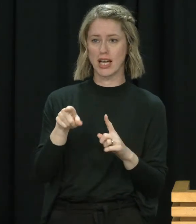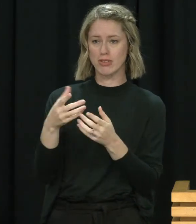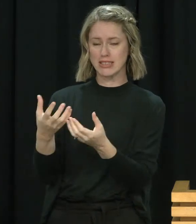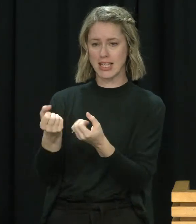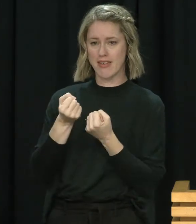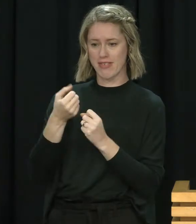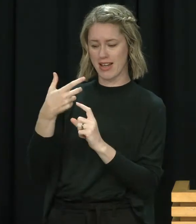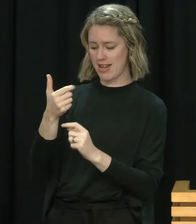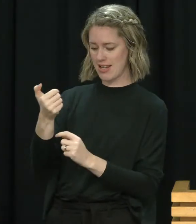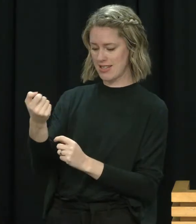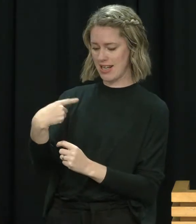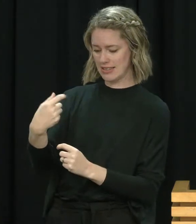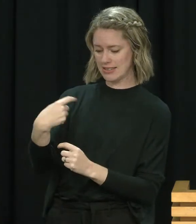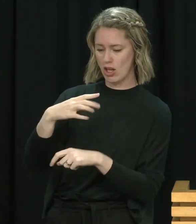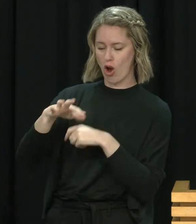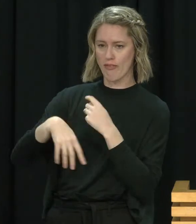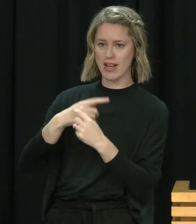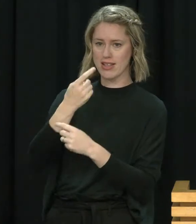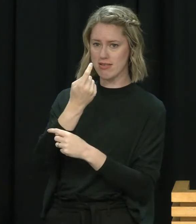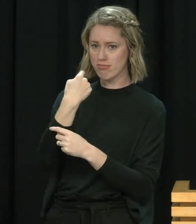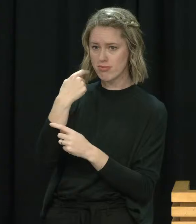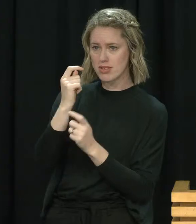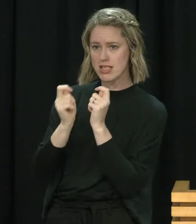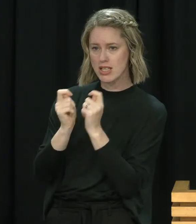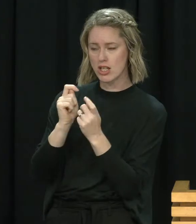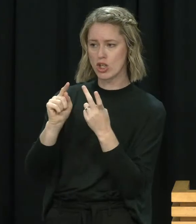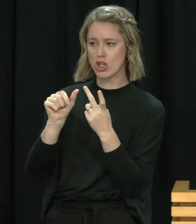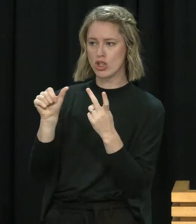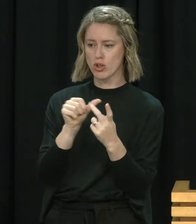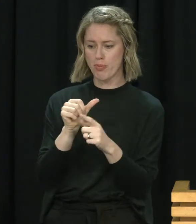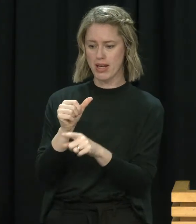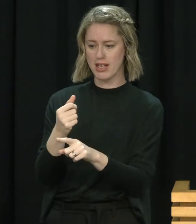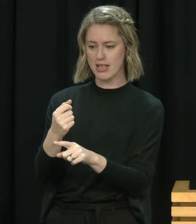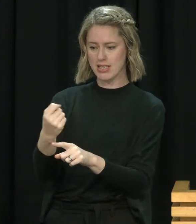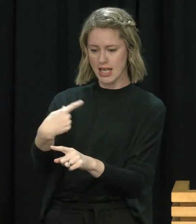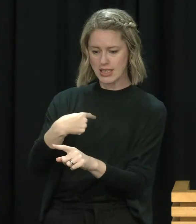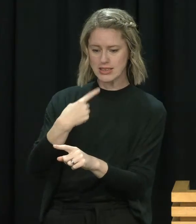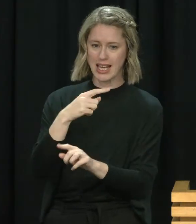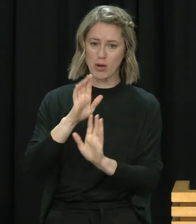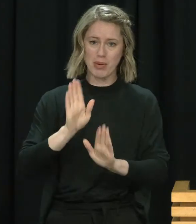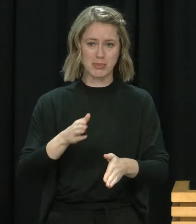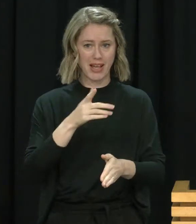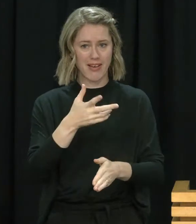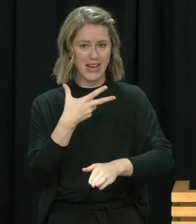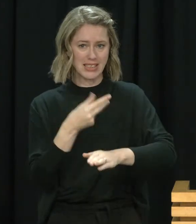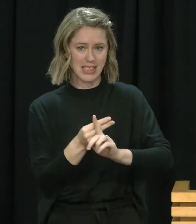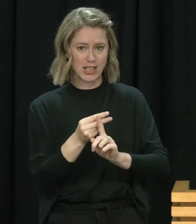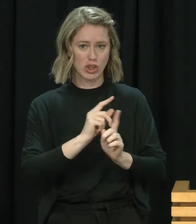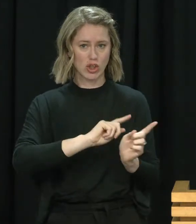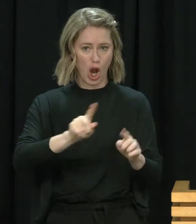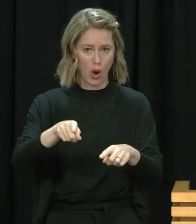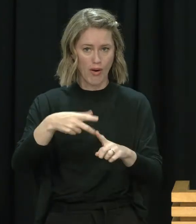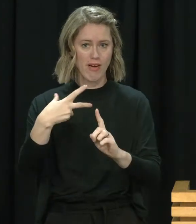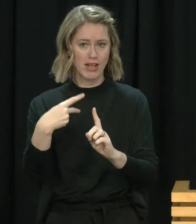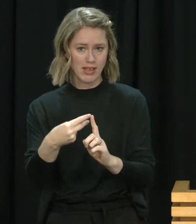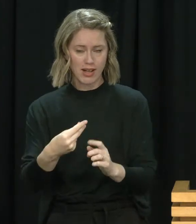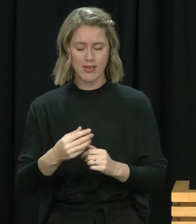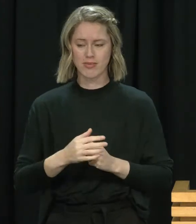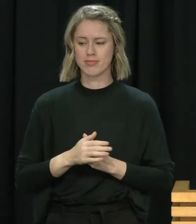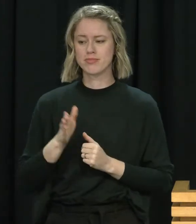immunisation register. How hard is it to see who is unvaccinated? Because they get